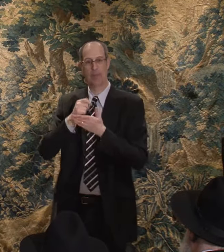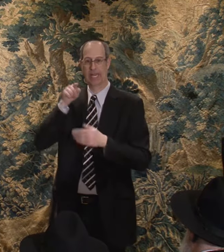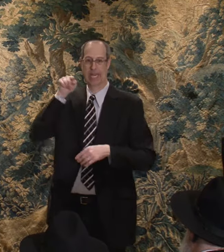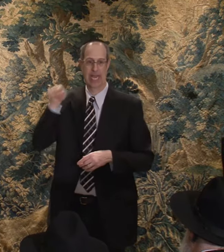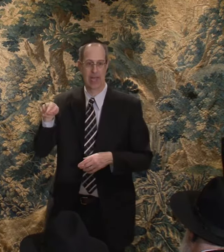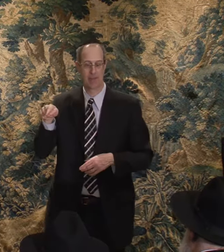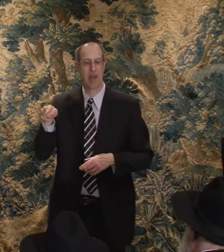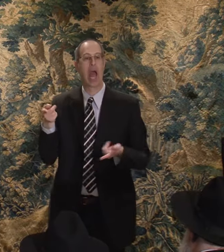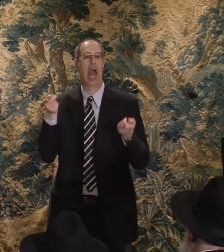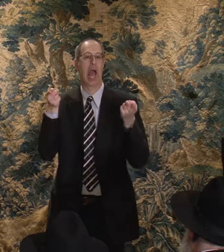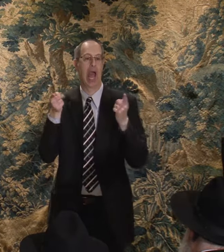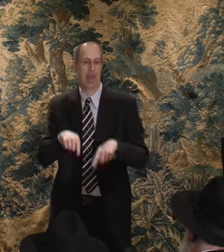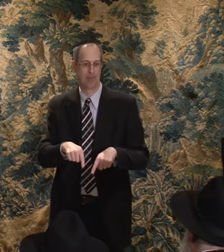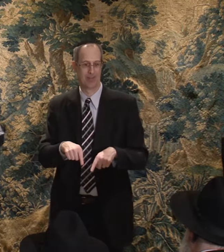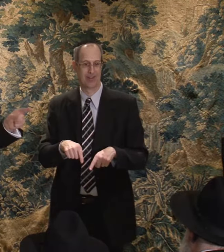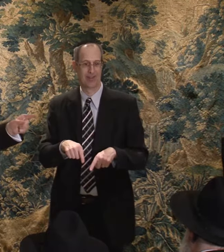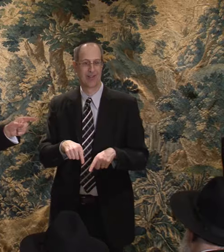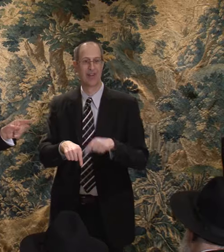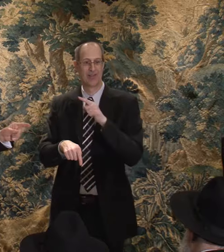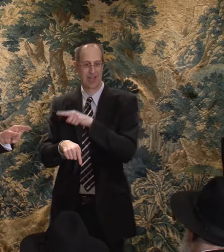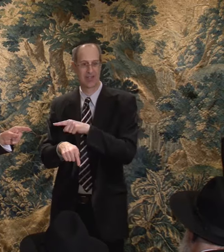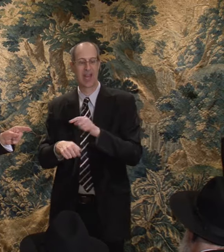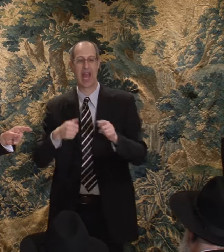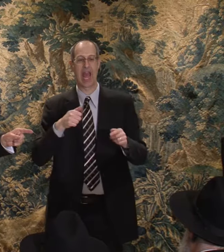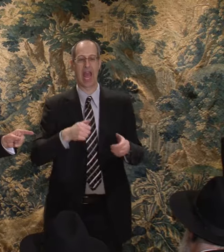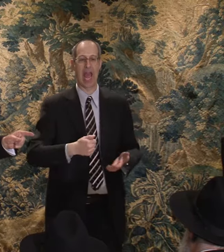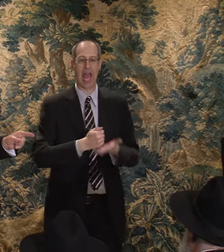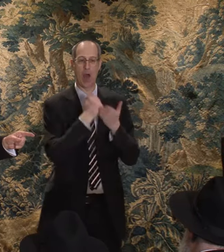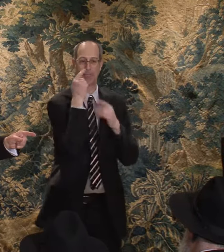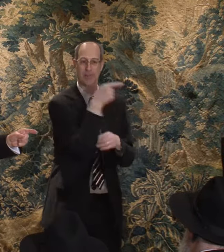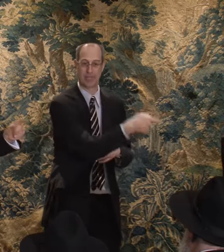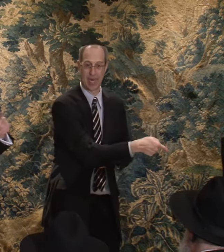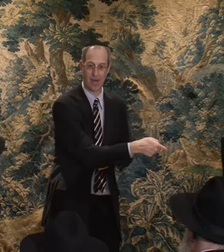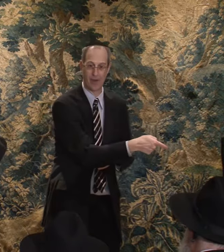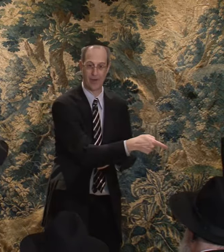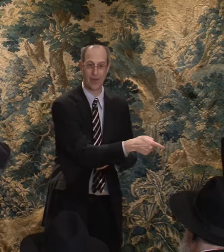turned out that he was doing himself the biggest favor because then Hatzolah guy